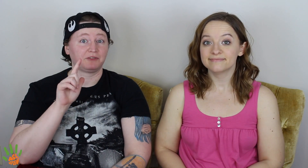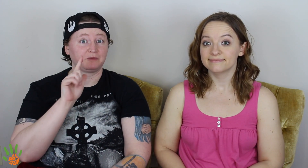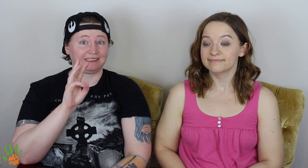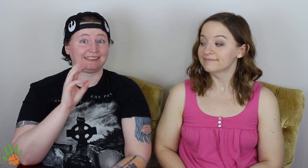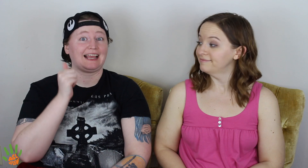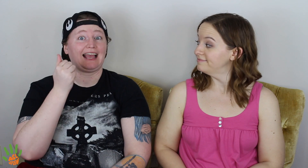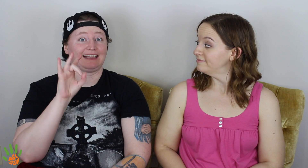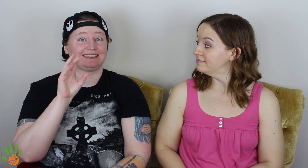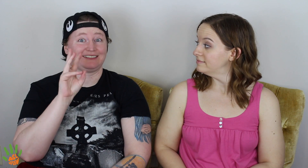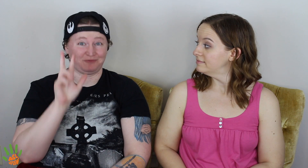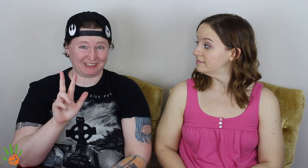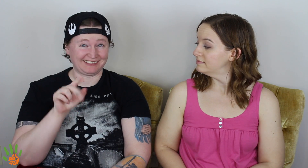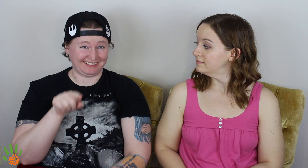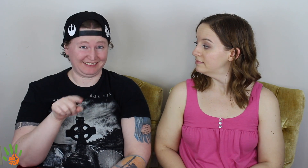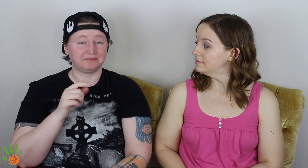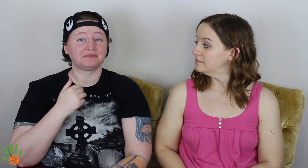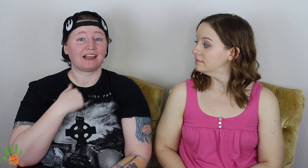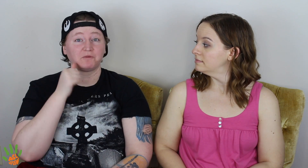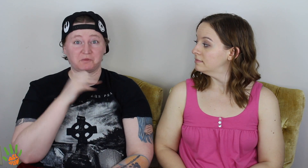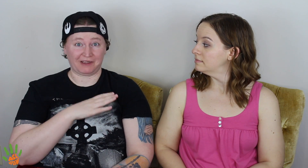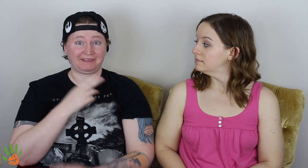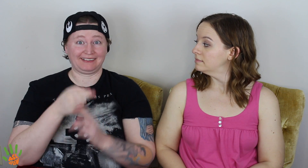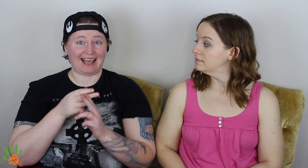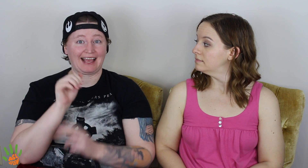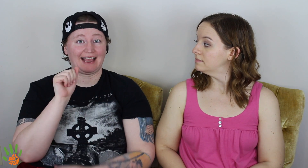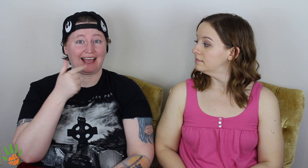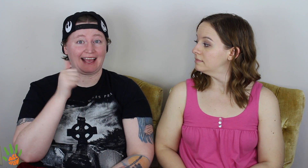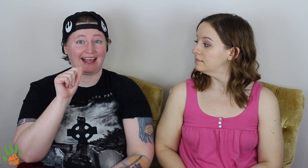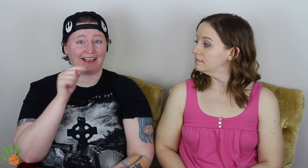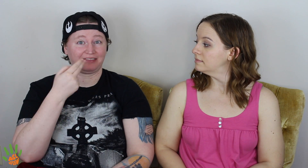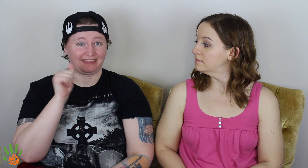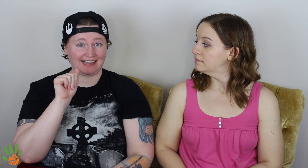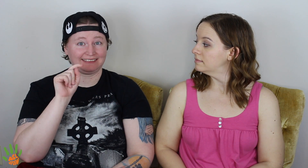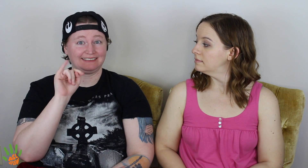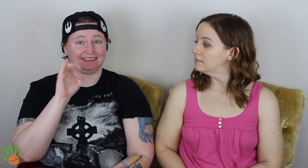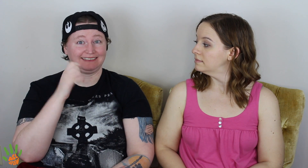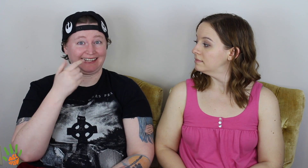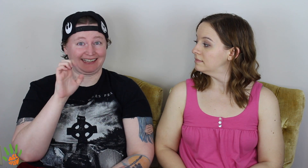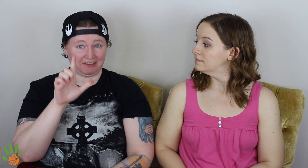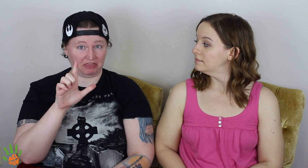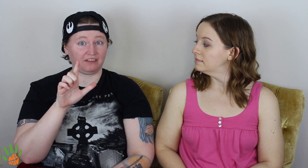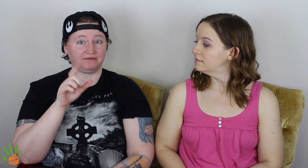April 26, 1863 a woman by the name of Agatha Teigel